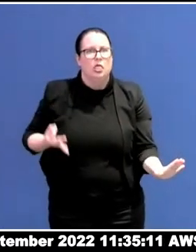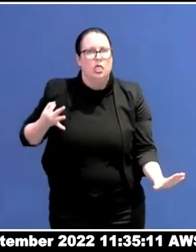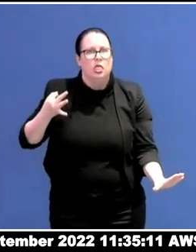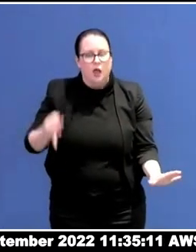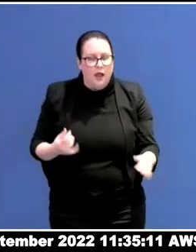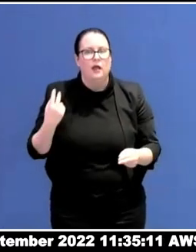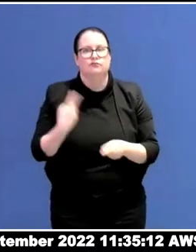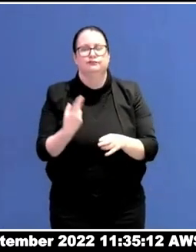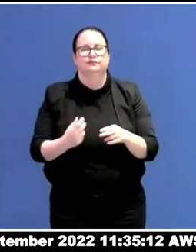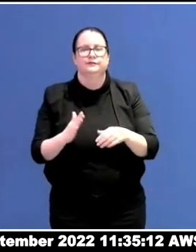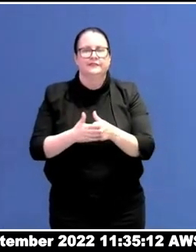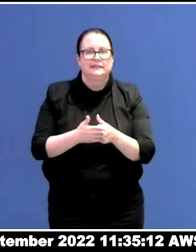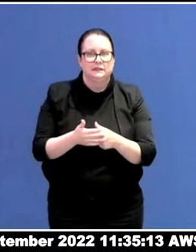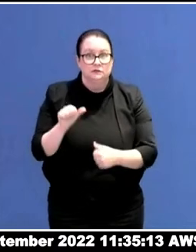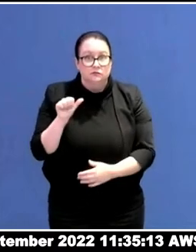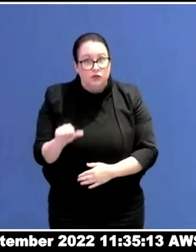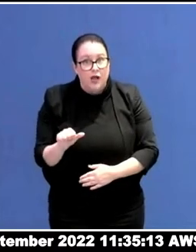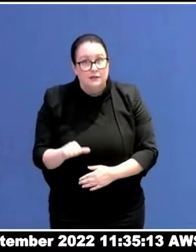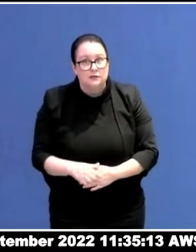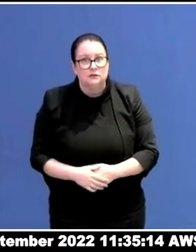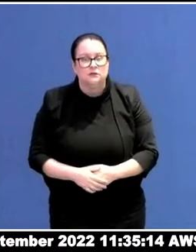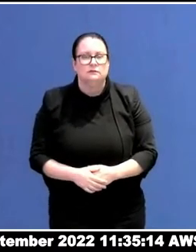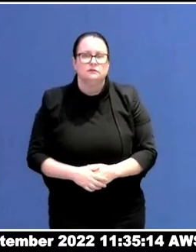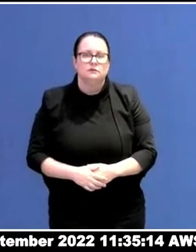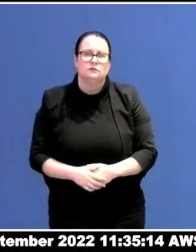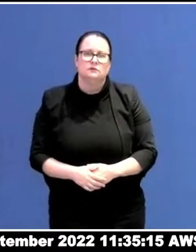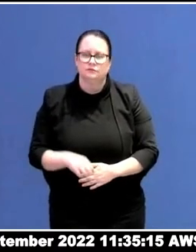Is that what - is that a part of the element of radical empathy? That's correct.